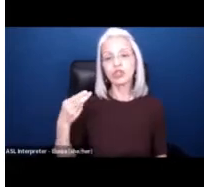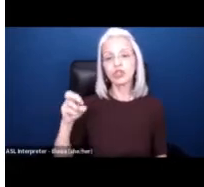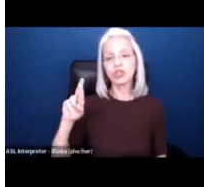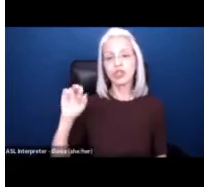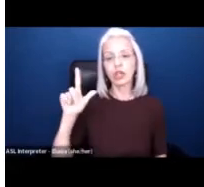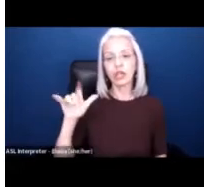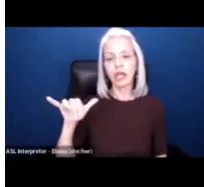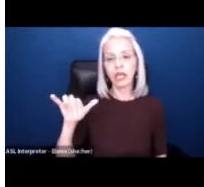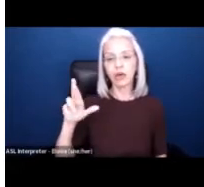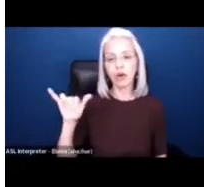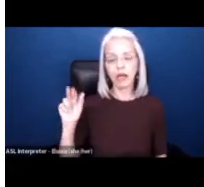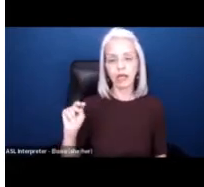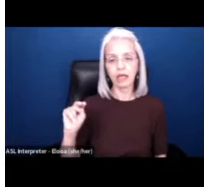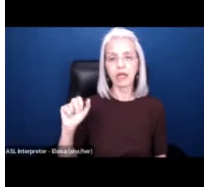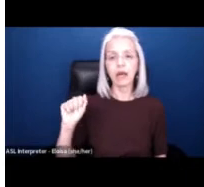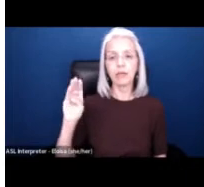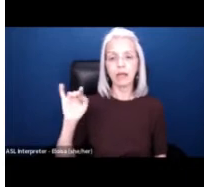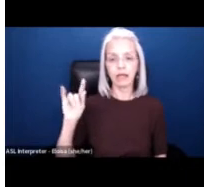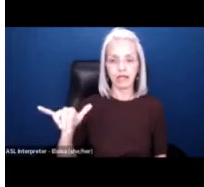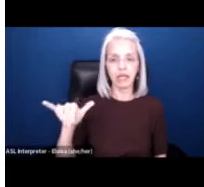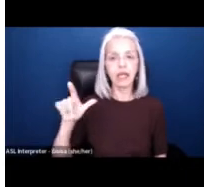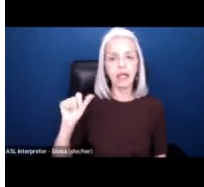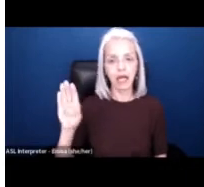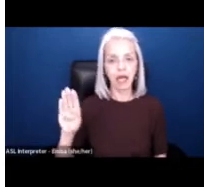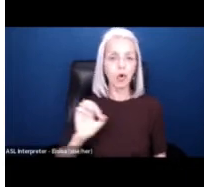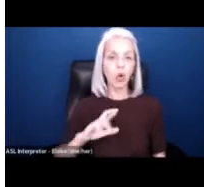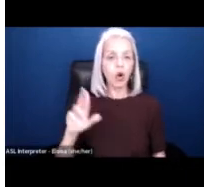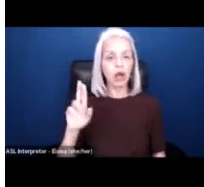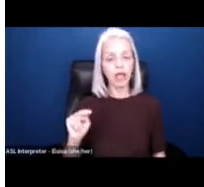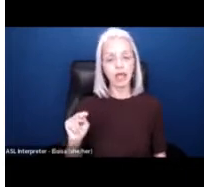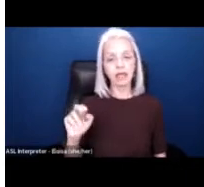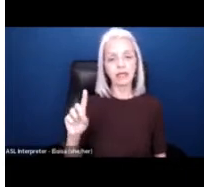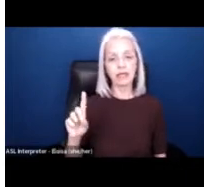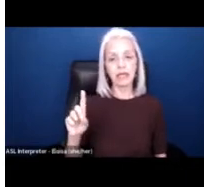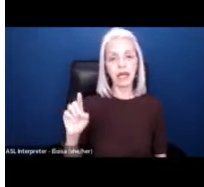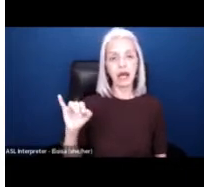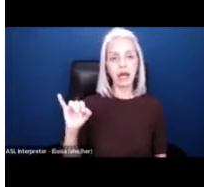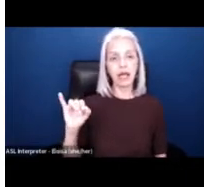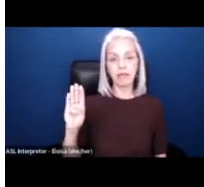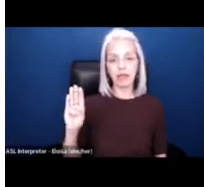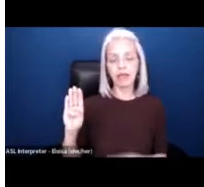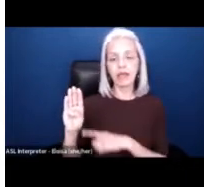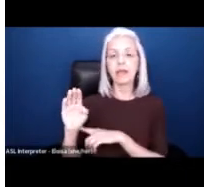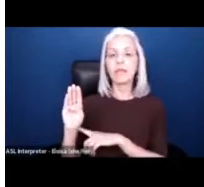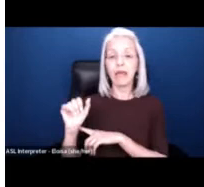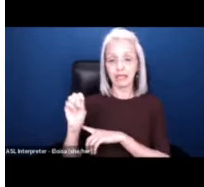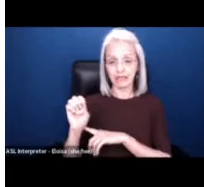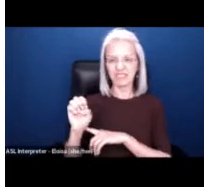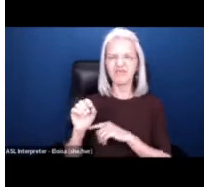rehabilitation measure database, or the NINDS common data elements website. These are in the guide so you can reference